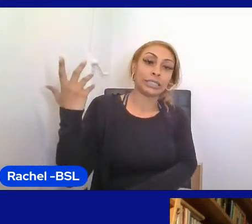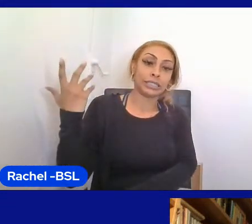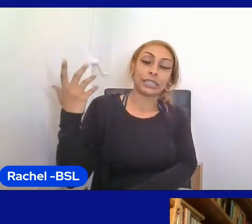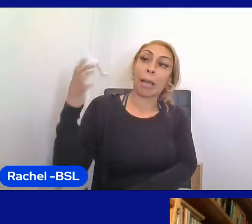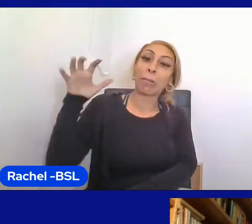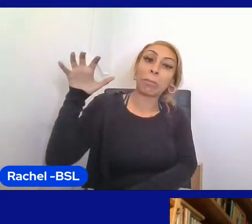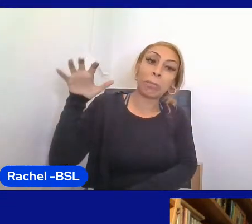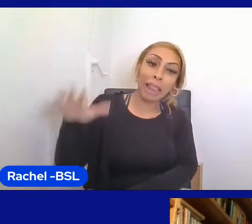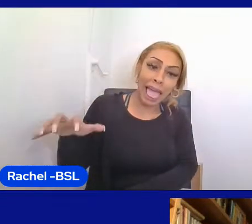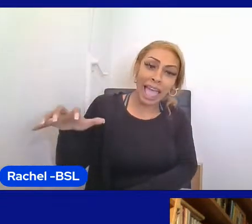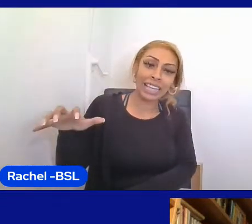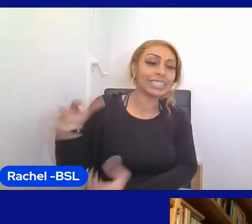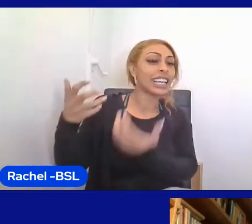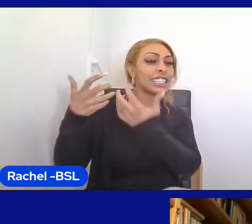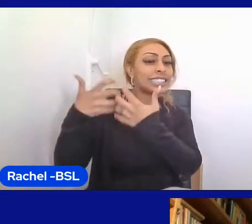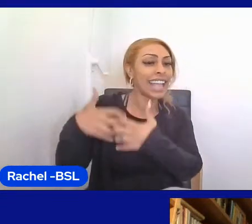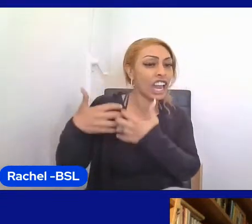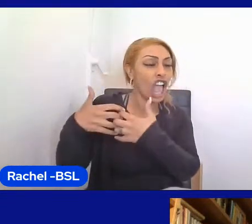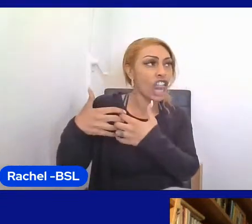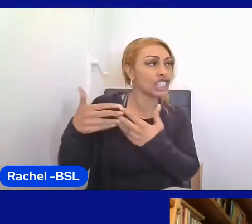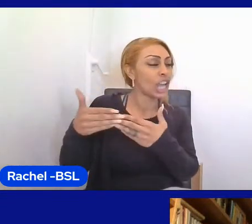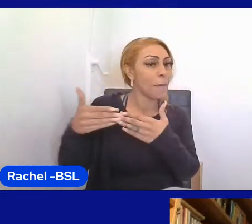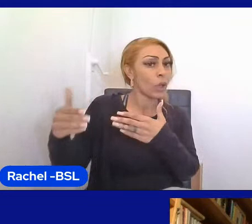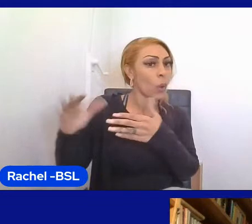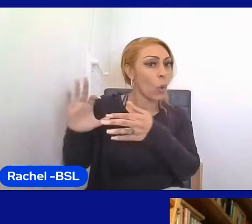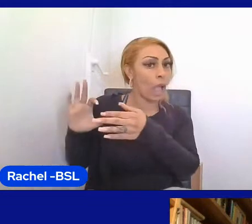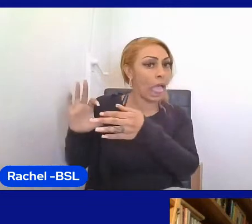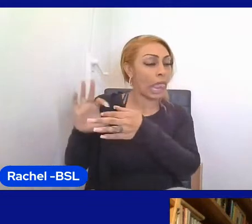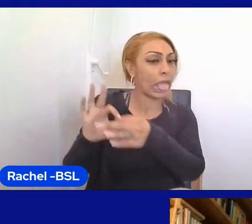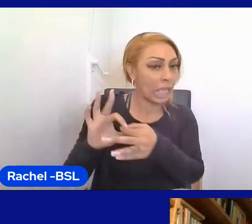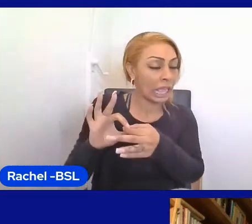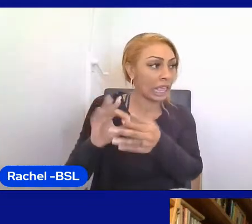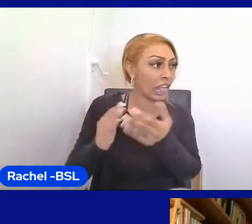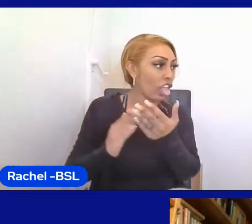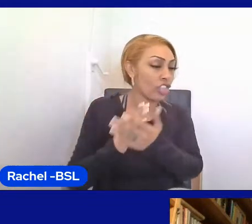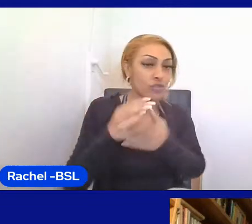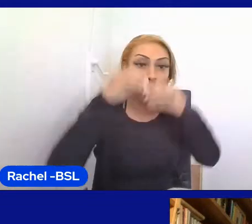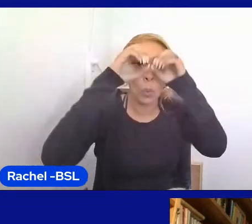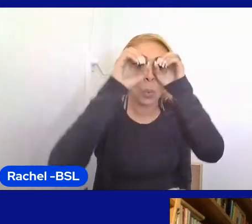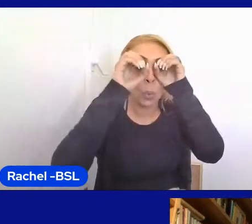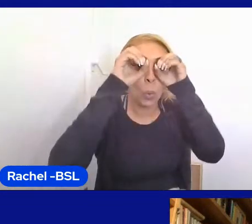more intimately linked things like Google Maps and the places that we live in have